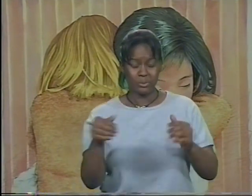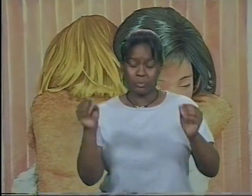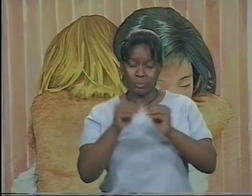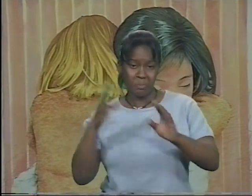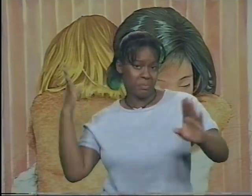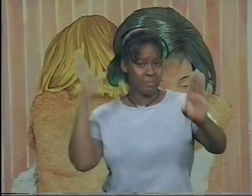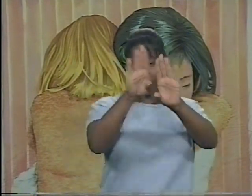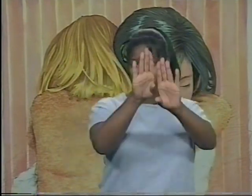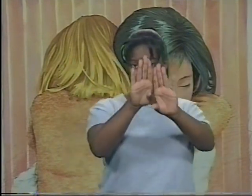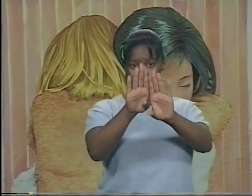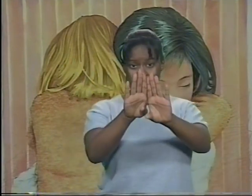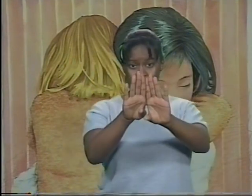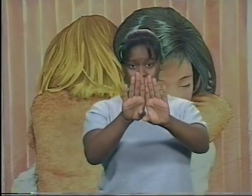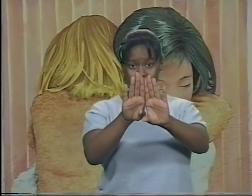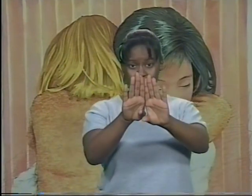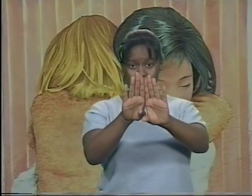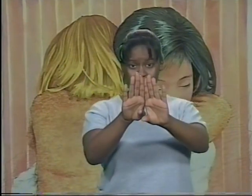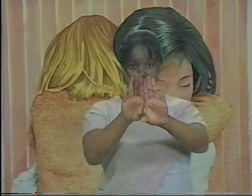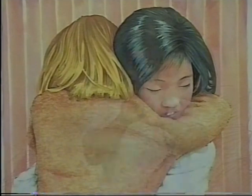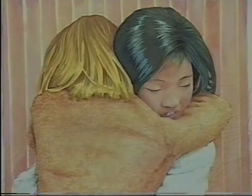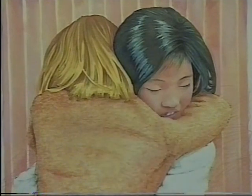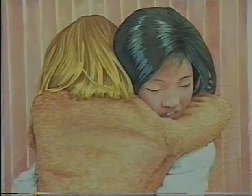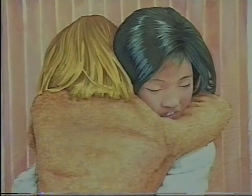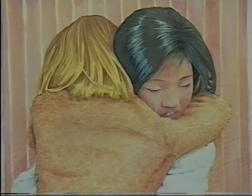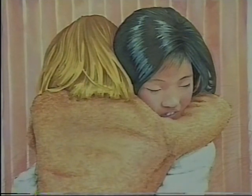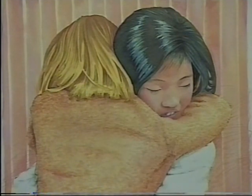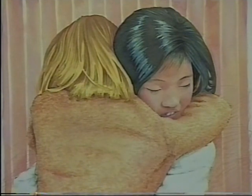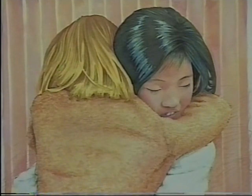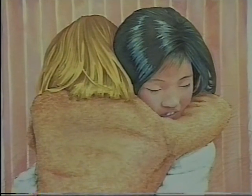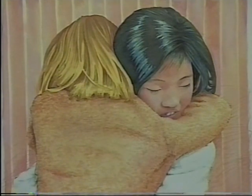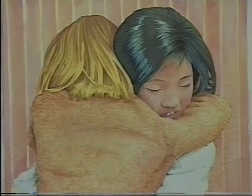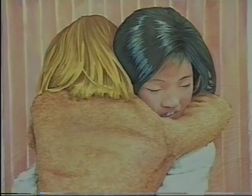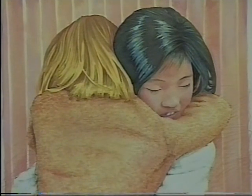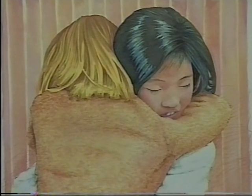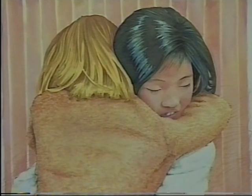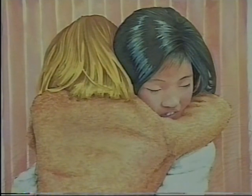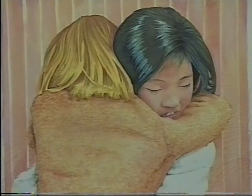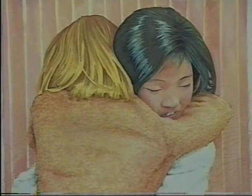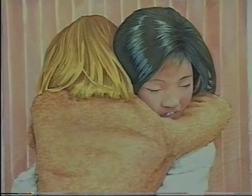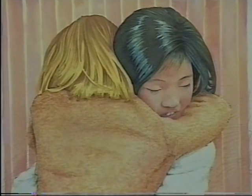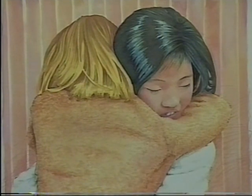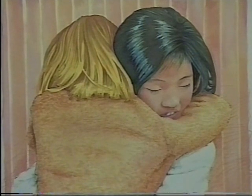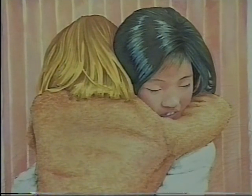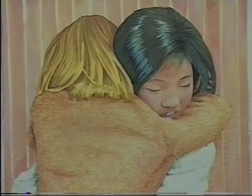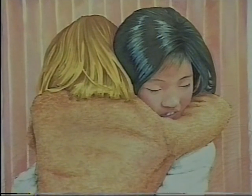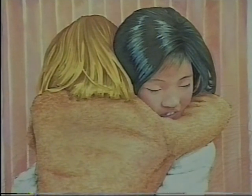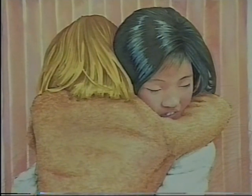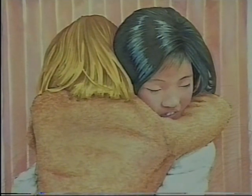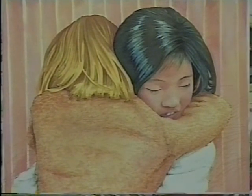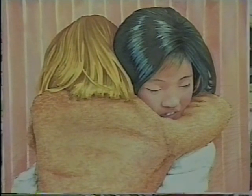she got to the corner. Emi couldn't bear to watch anymore, and she slammed the door shut.